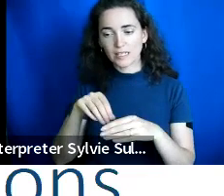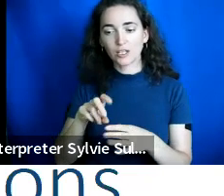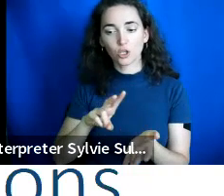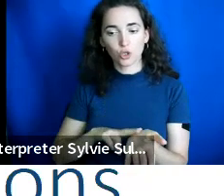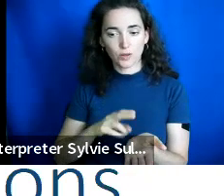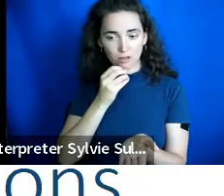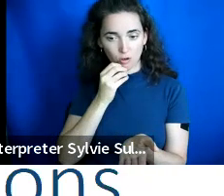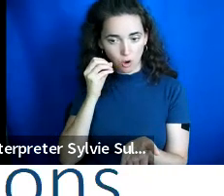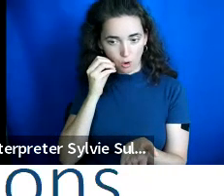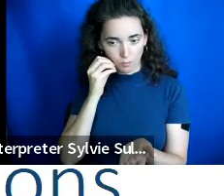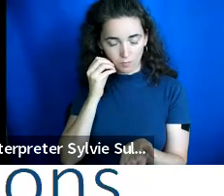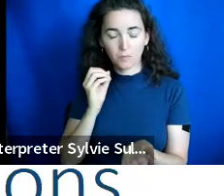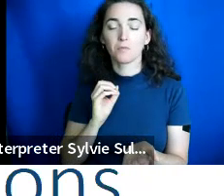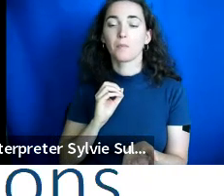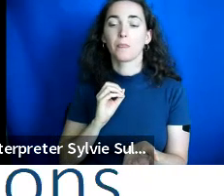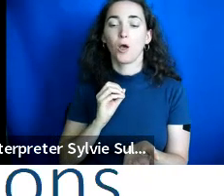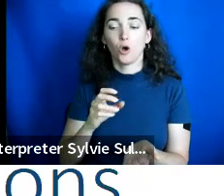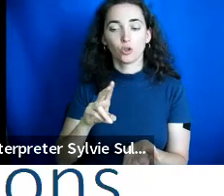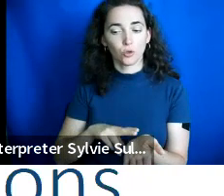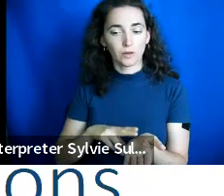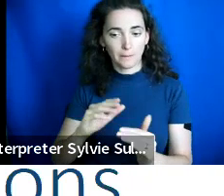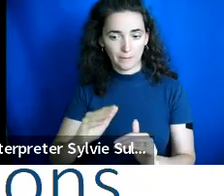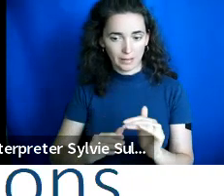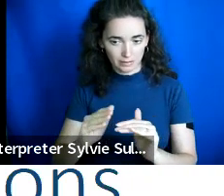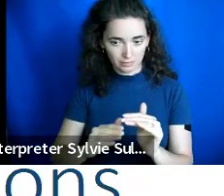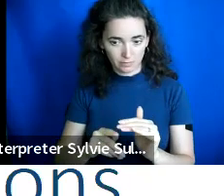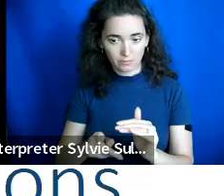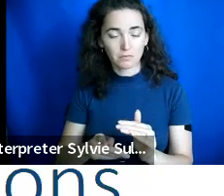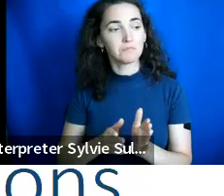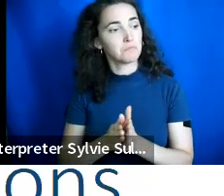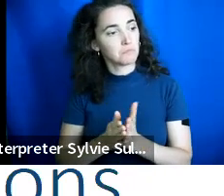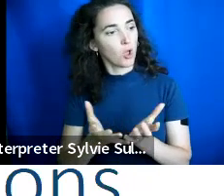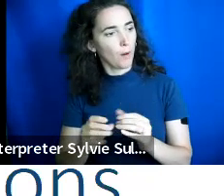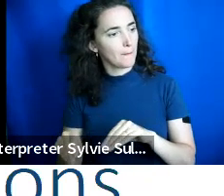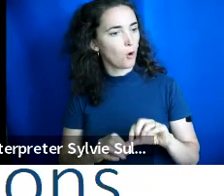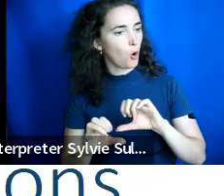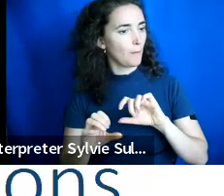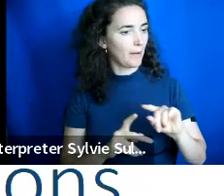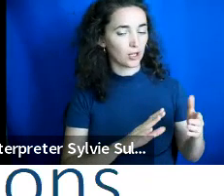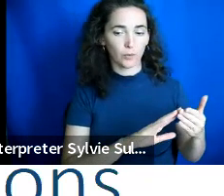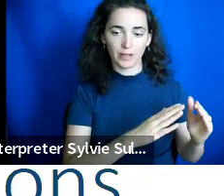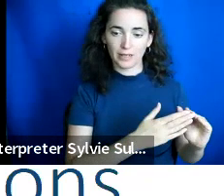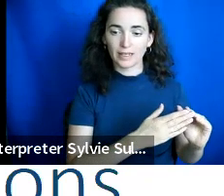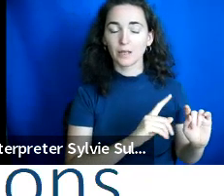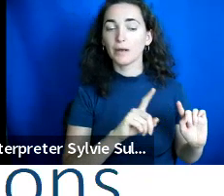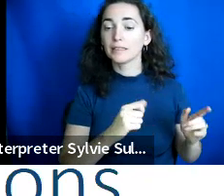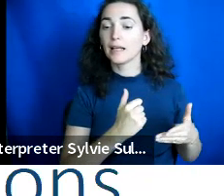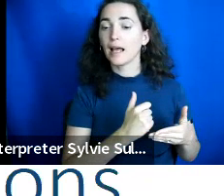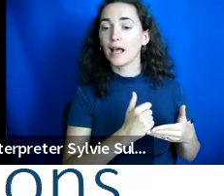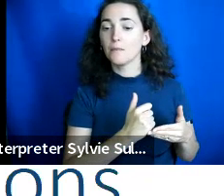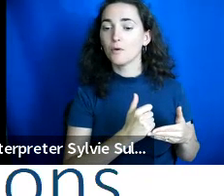If a person's residing in a nursing thing facility and they're interested in moving back to the community, but they need help to do it.